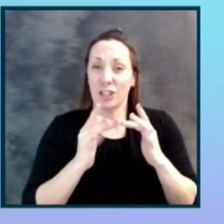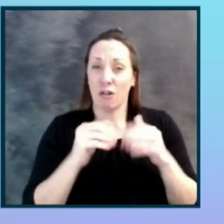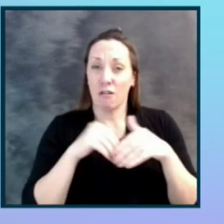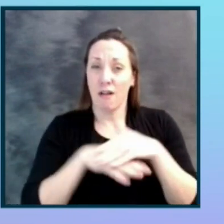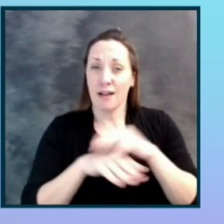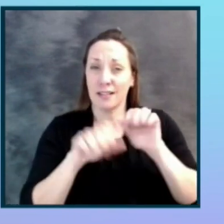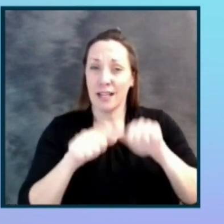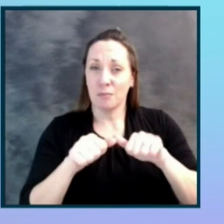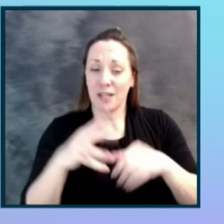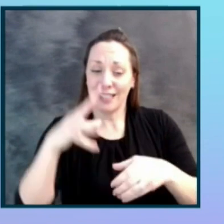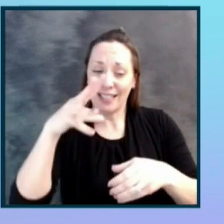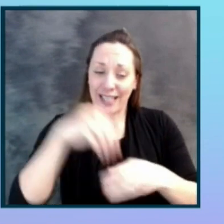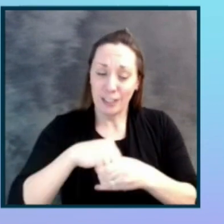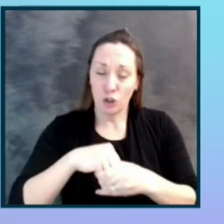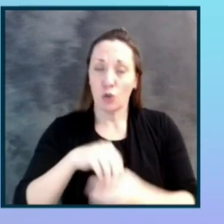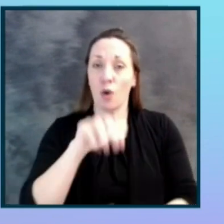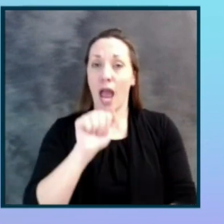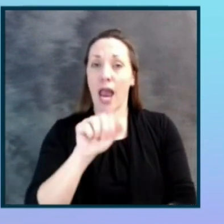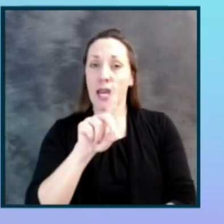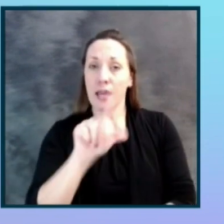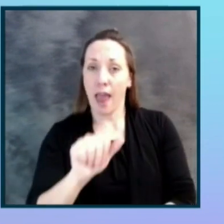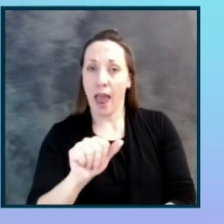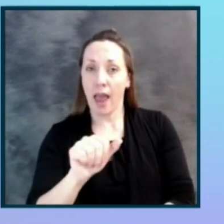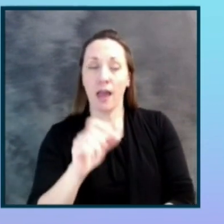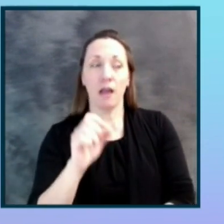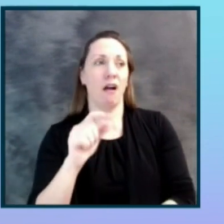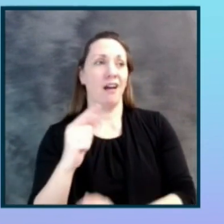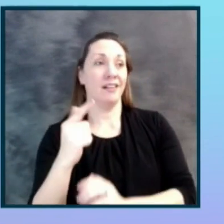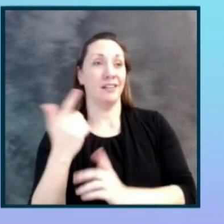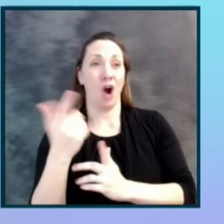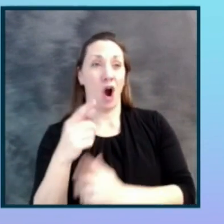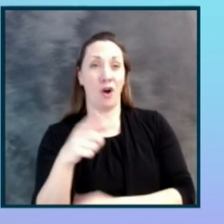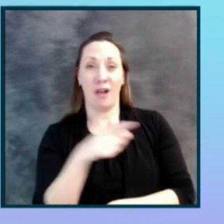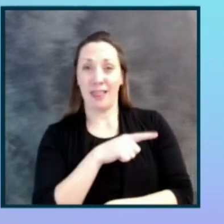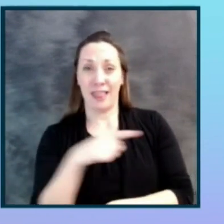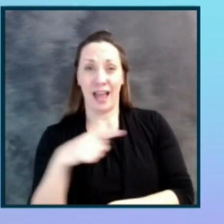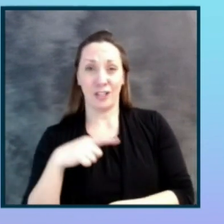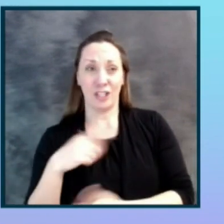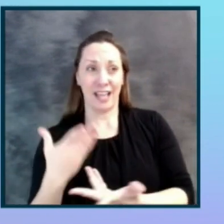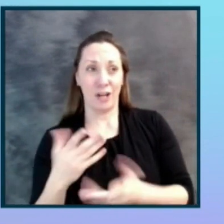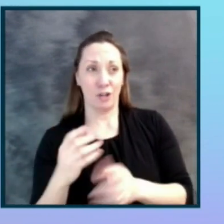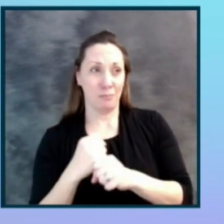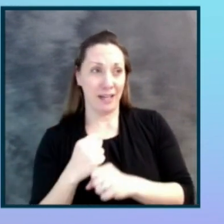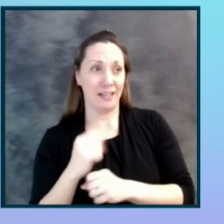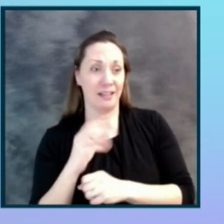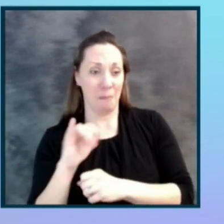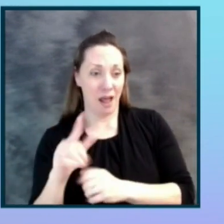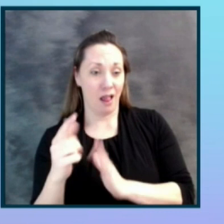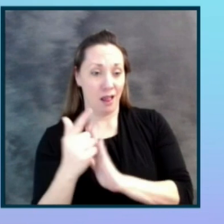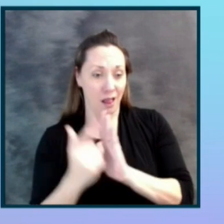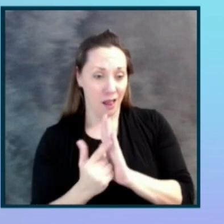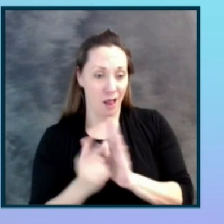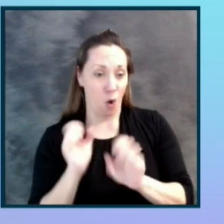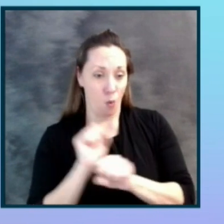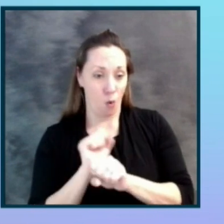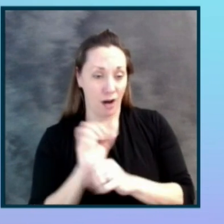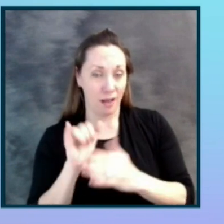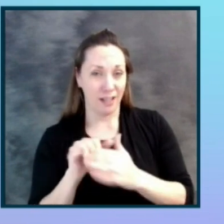And if so, are legislators working on it or it's stuck in the executive office? So are you aware of any legislation out there